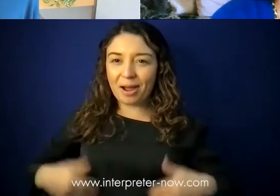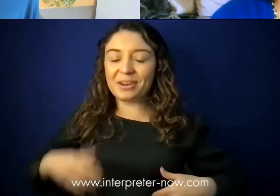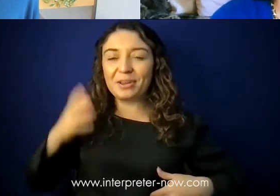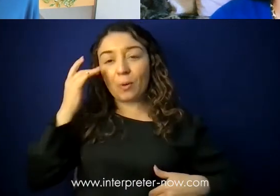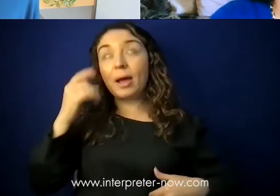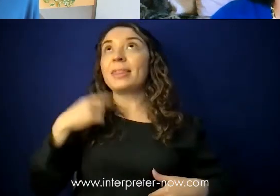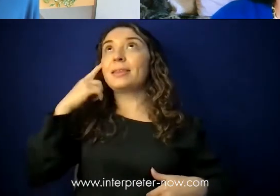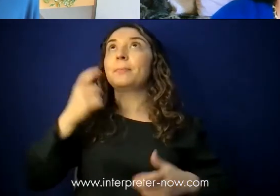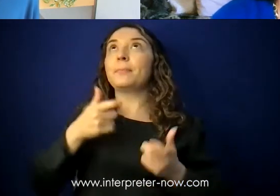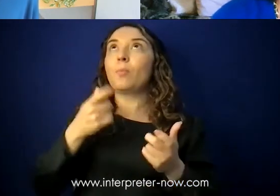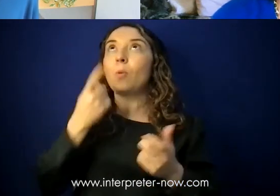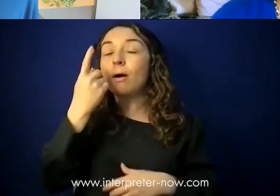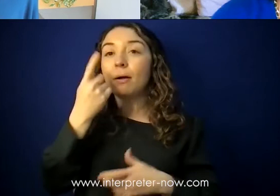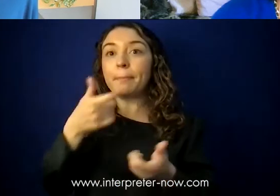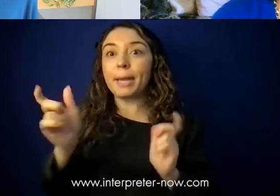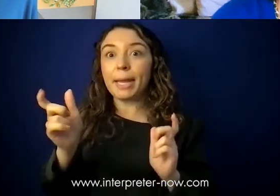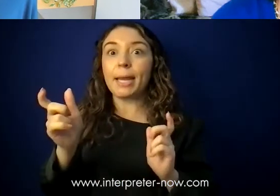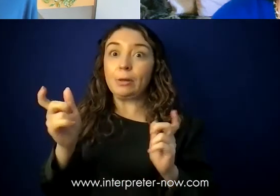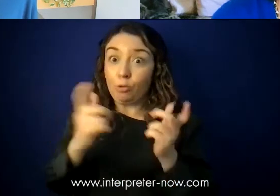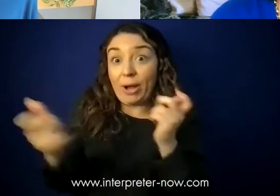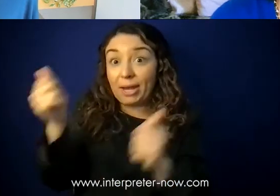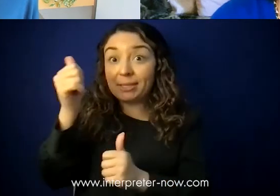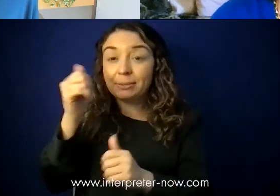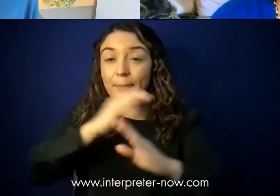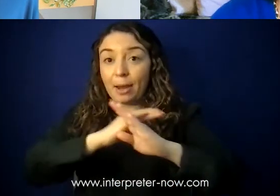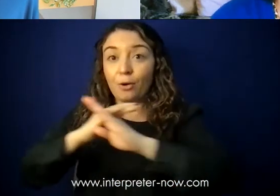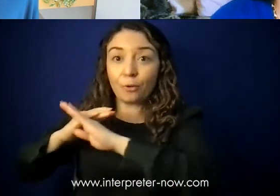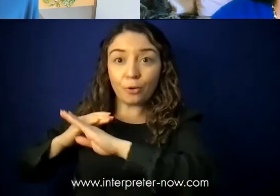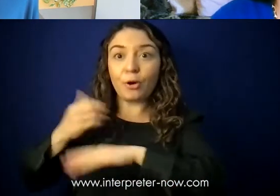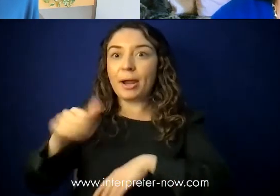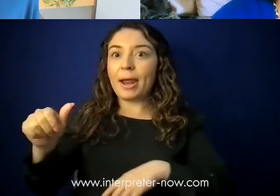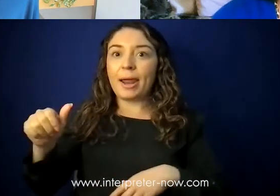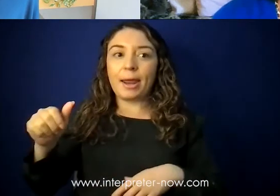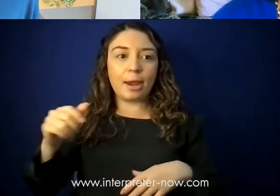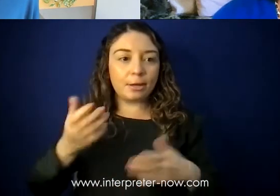barrier to showing up, the greatest barrier to applying for that job that we want, the